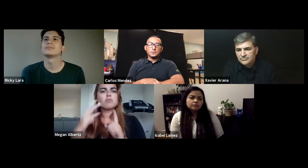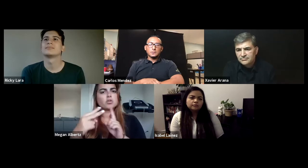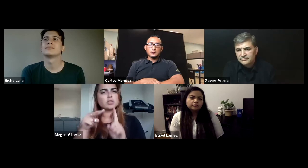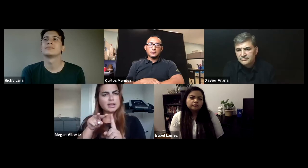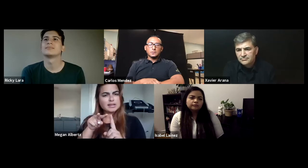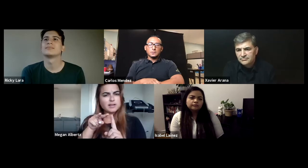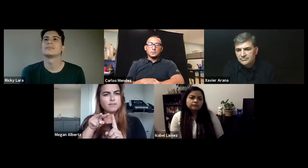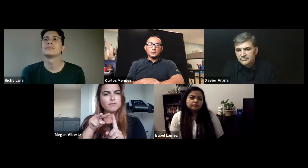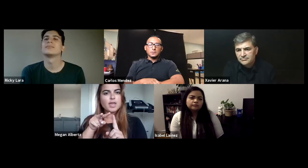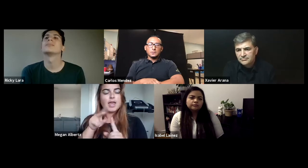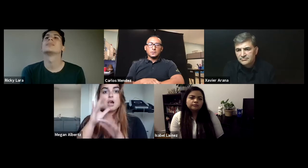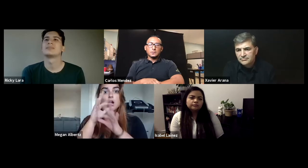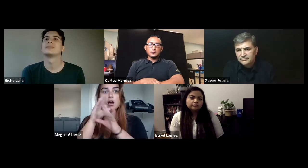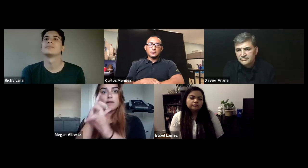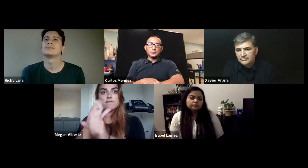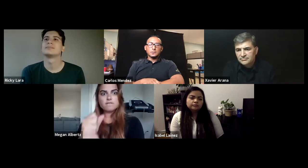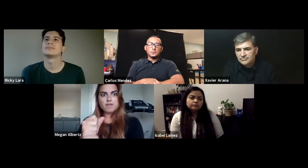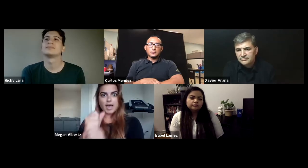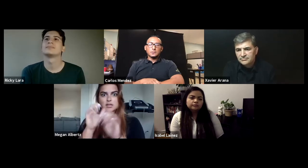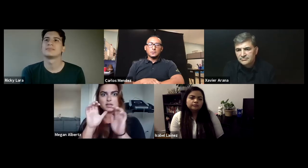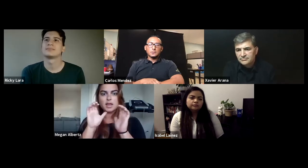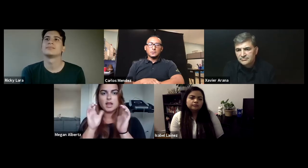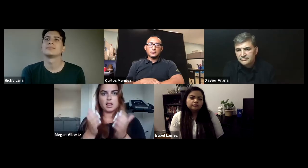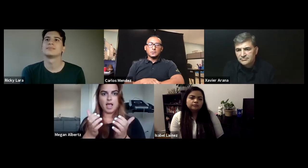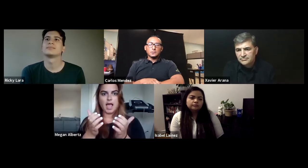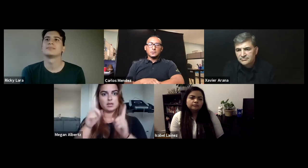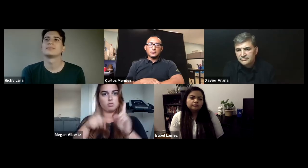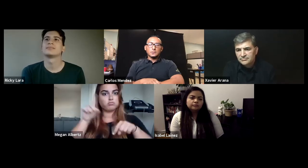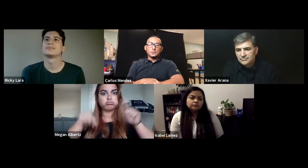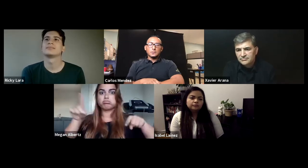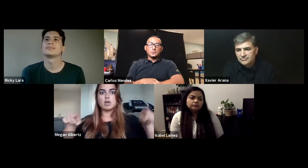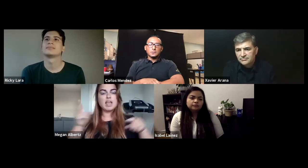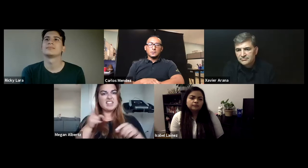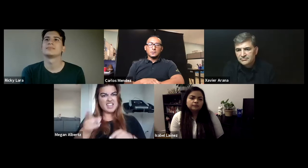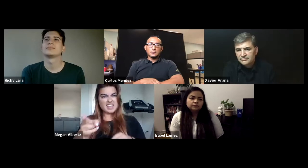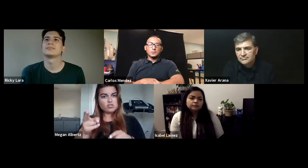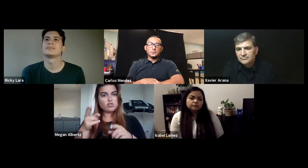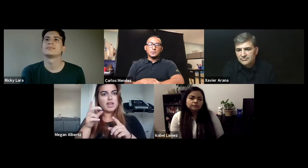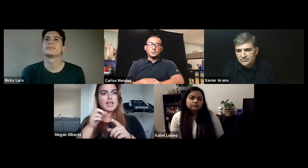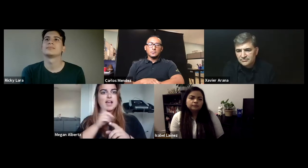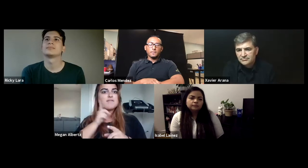Global History from the Deaf Perspective, I think. Wow. Super-fascinating class.